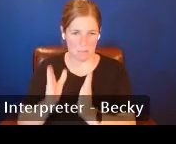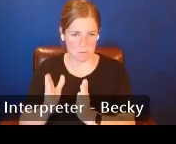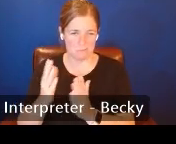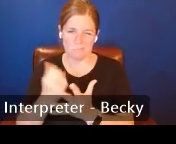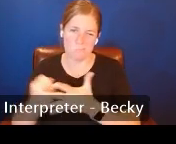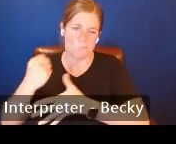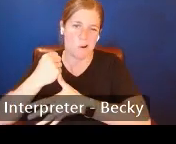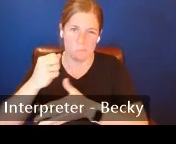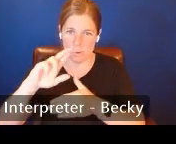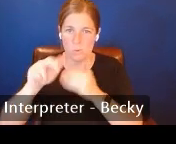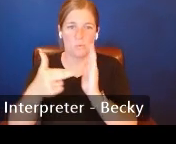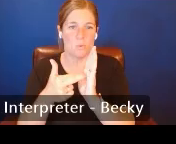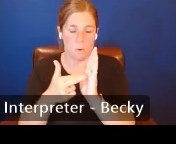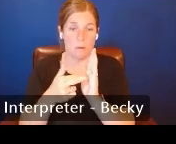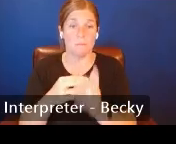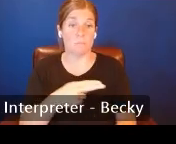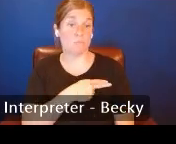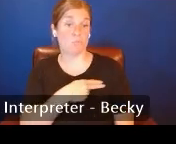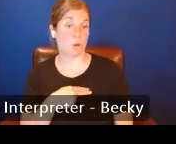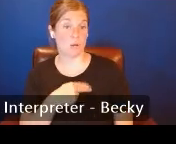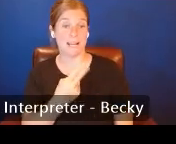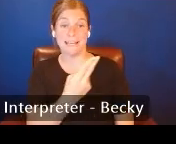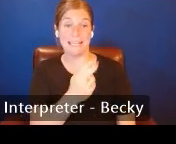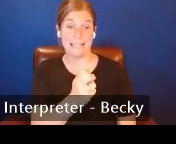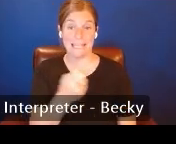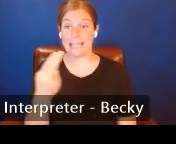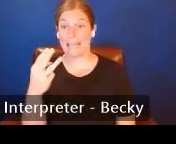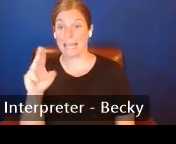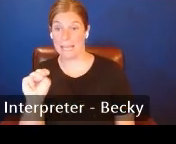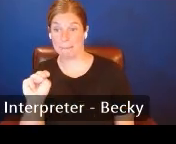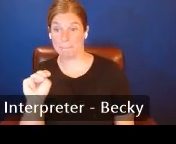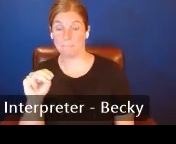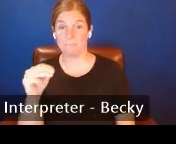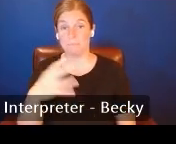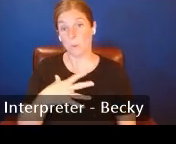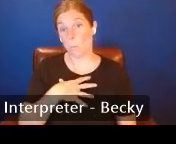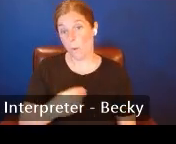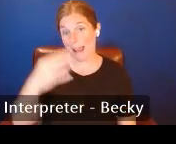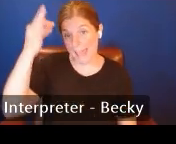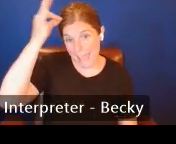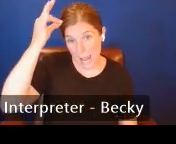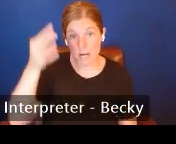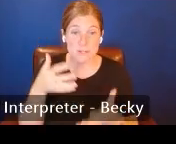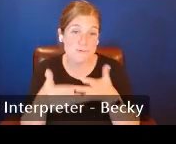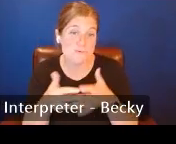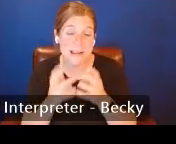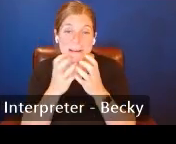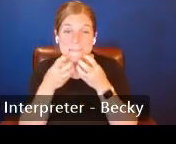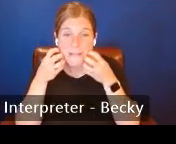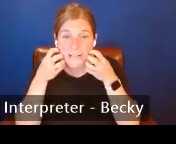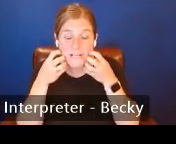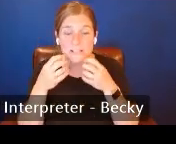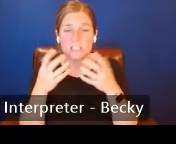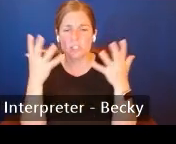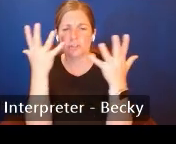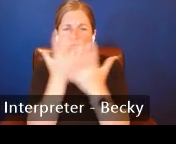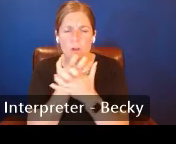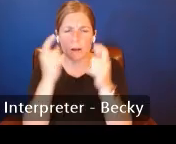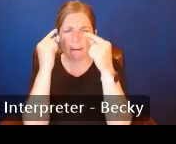I use he/him pronouns. I have white hair and a gray beard and dark-rimmed glasses and a plaid shirt.